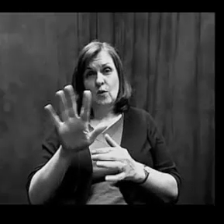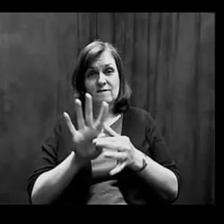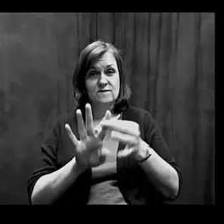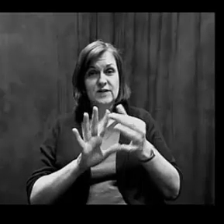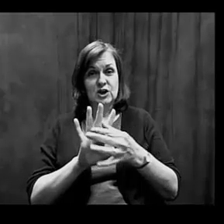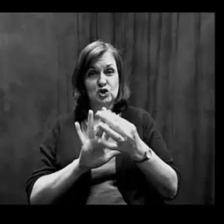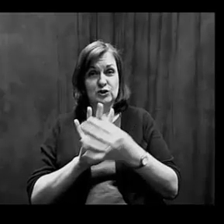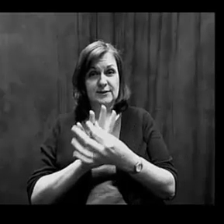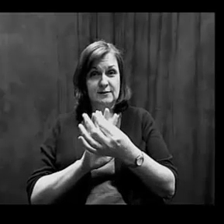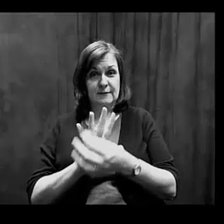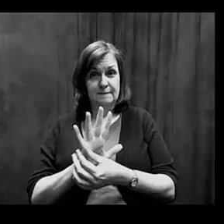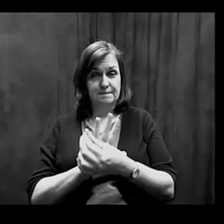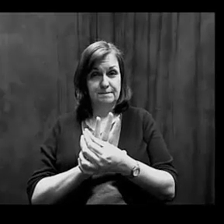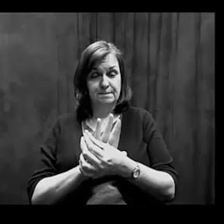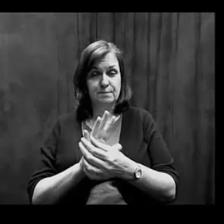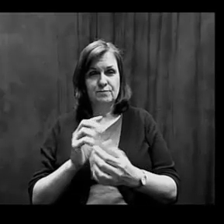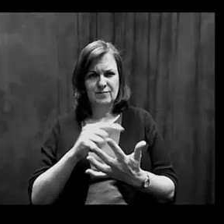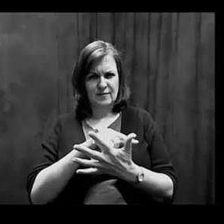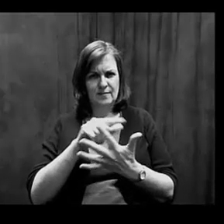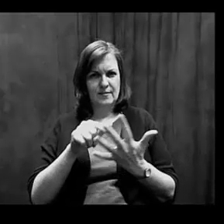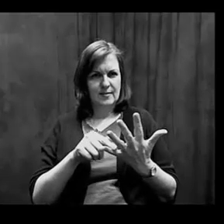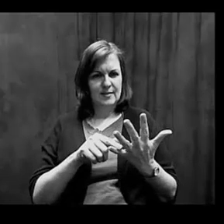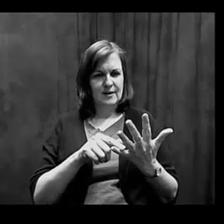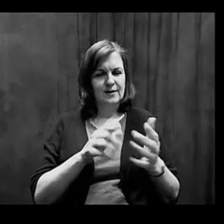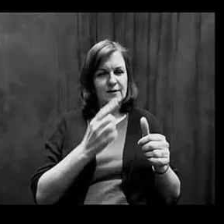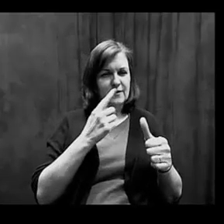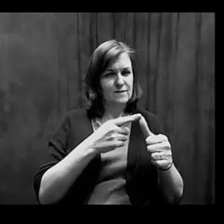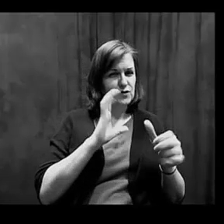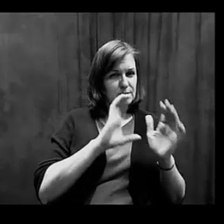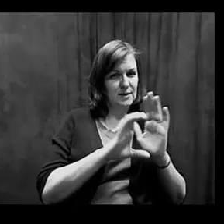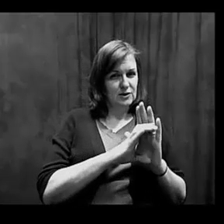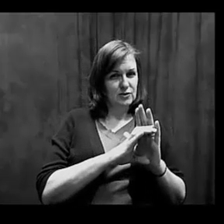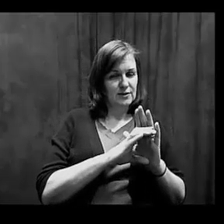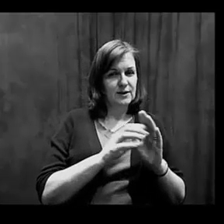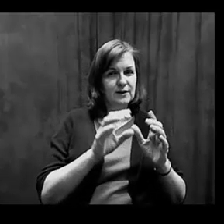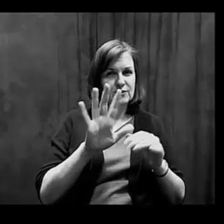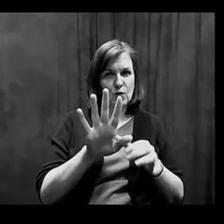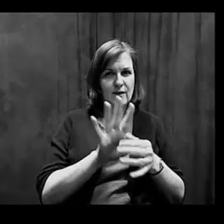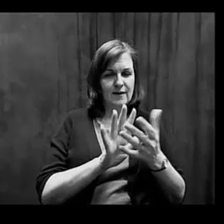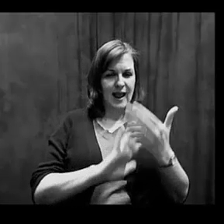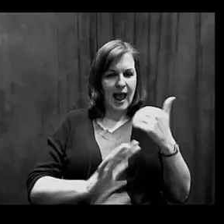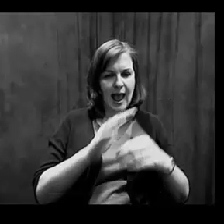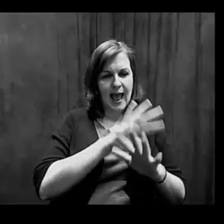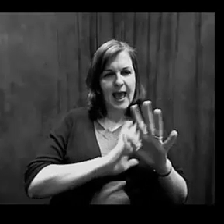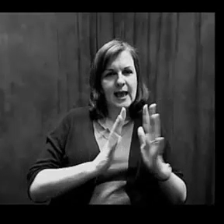are your fingers these are your fingers early in development